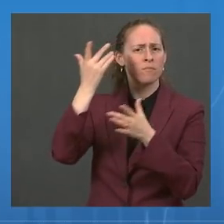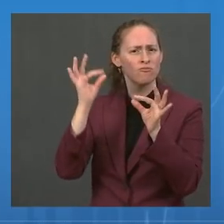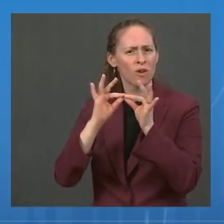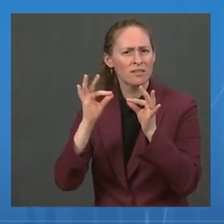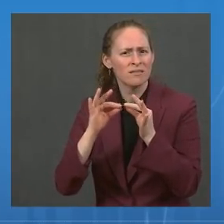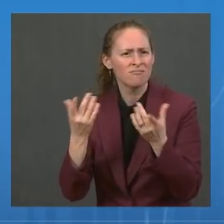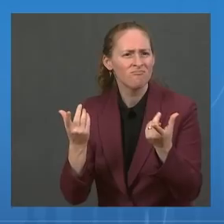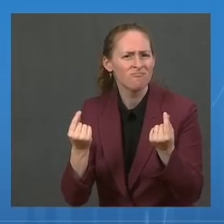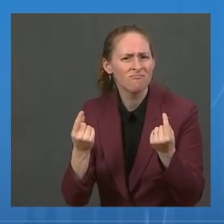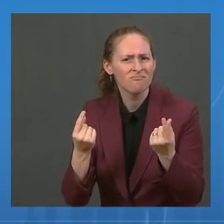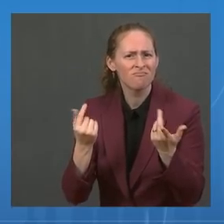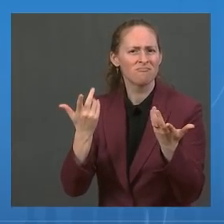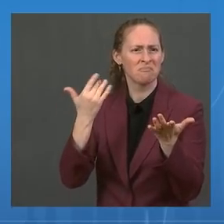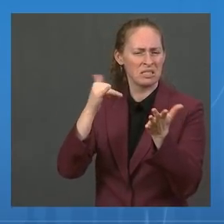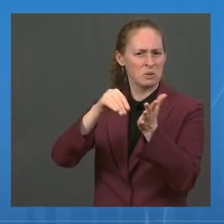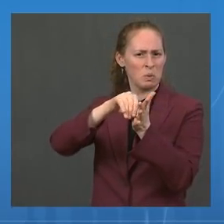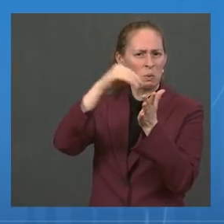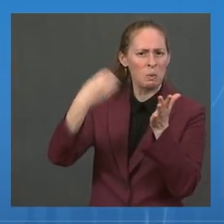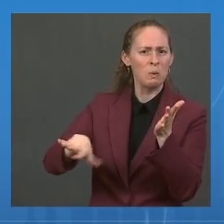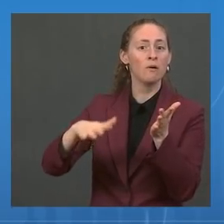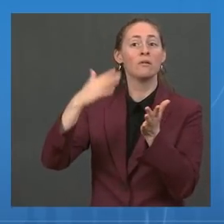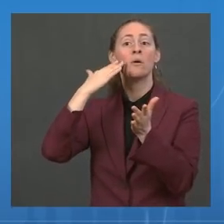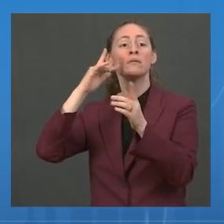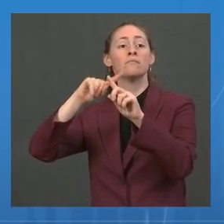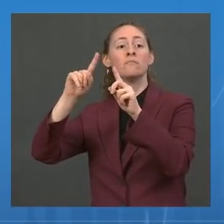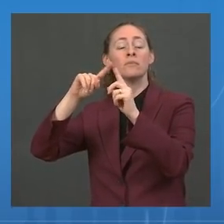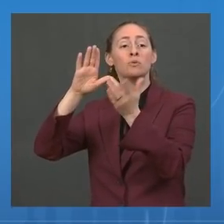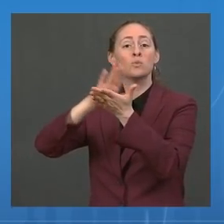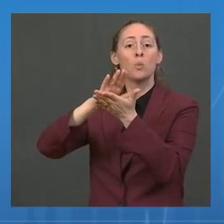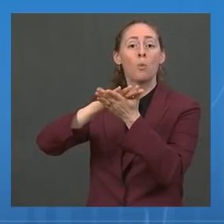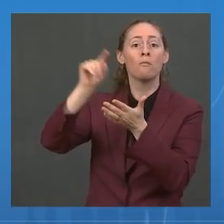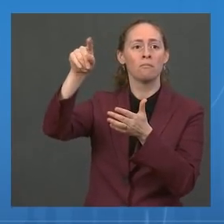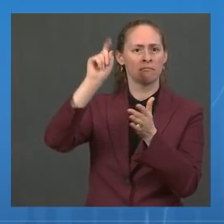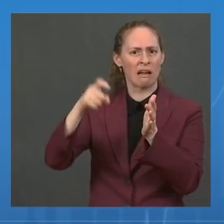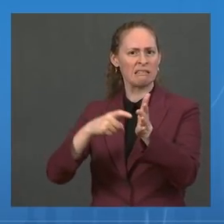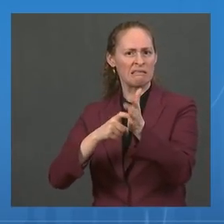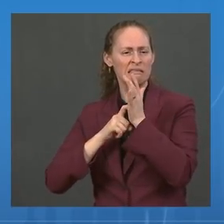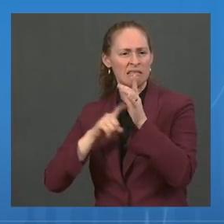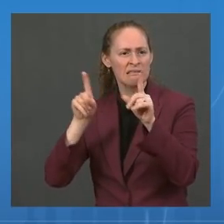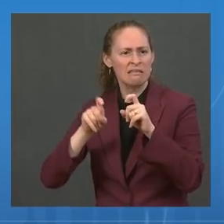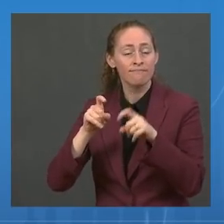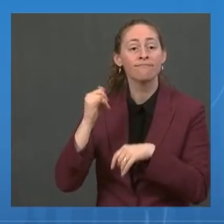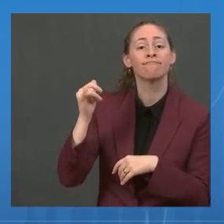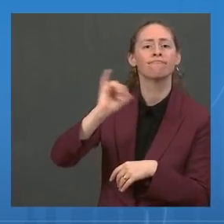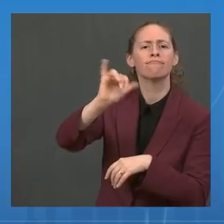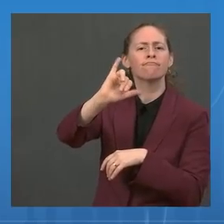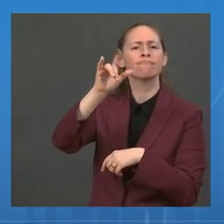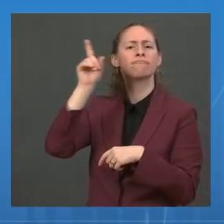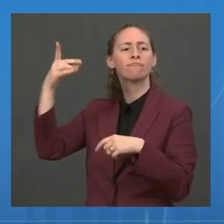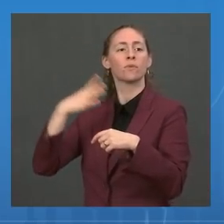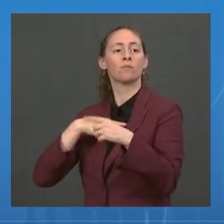and other congregate settings? And then, separately, the White House has repeatedly said the CDC is responsible for the continued use of Title 42,